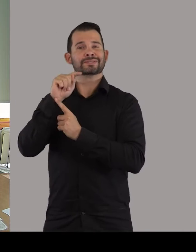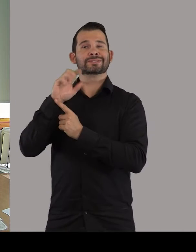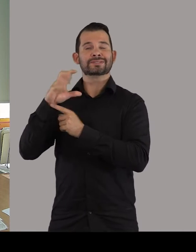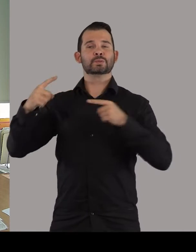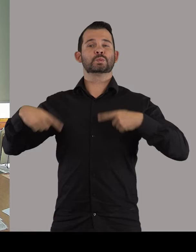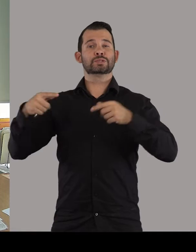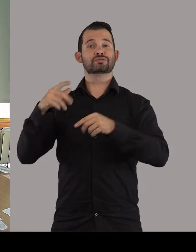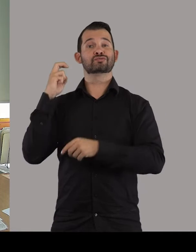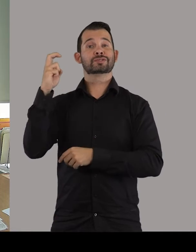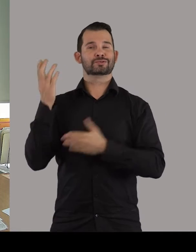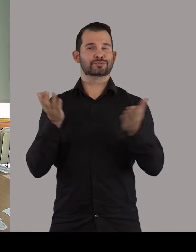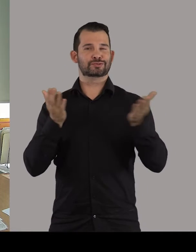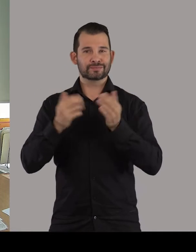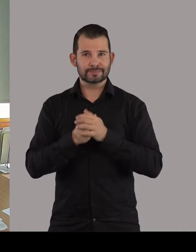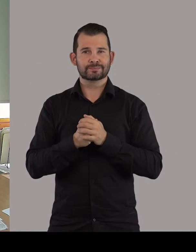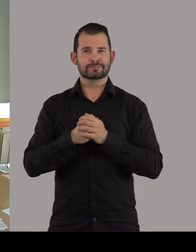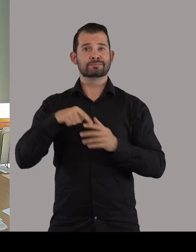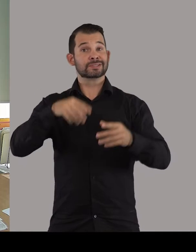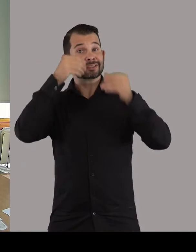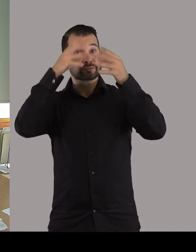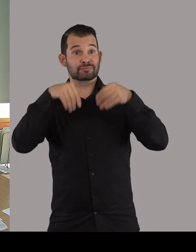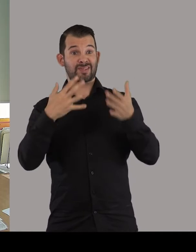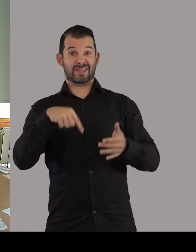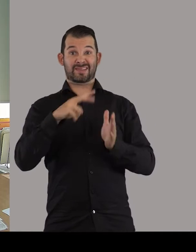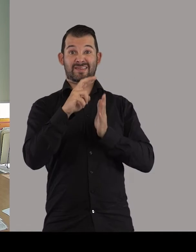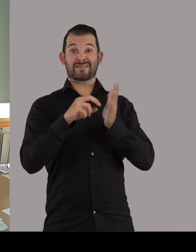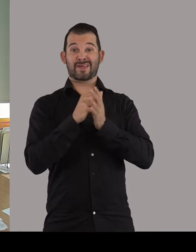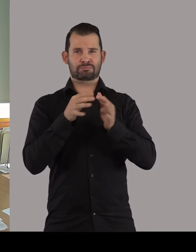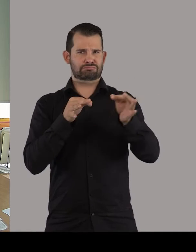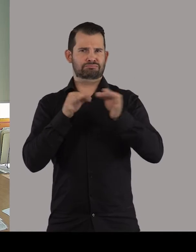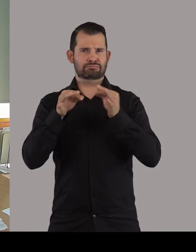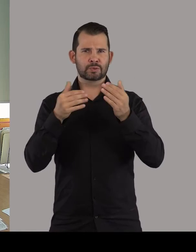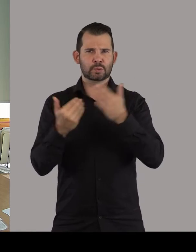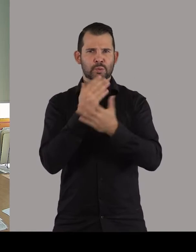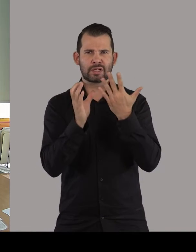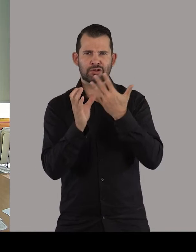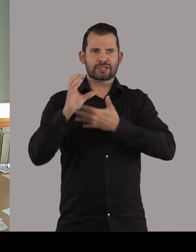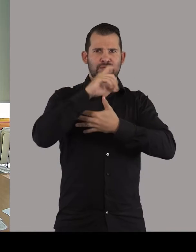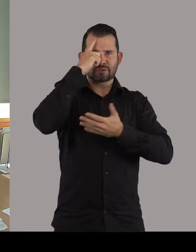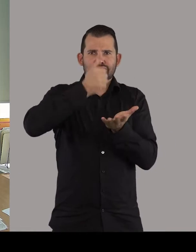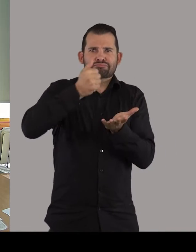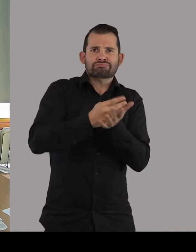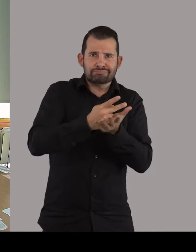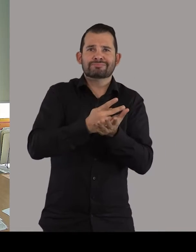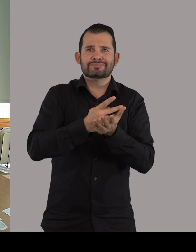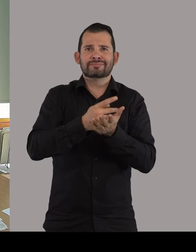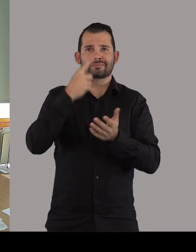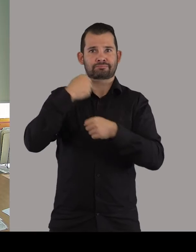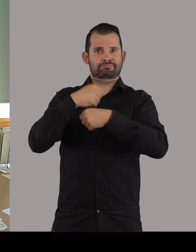The information provided in these videos explains the new eligibility categories created for specialized